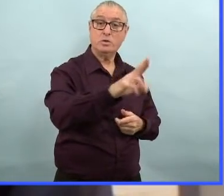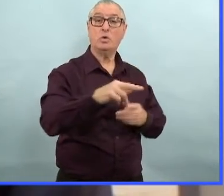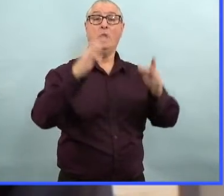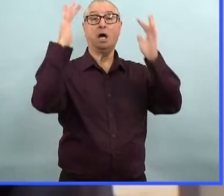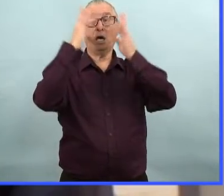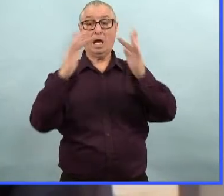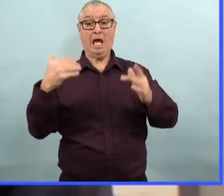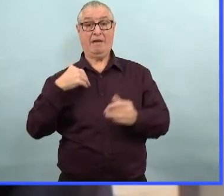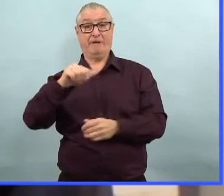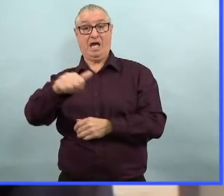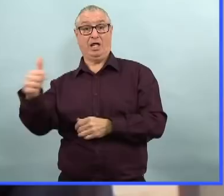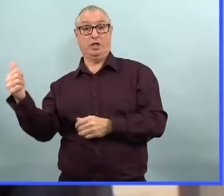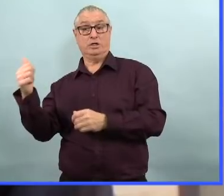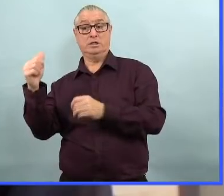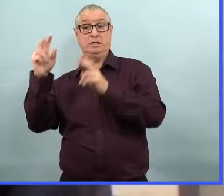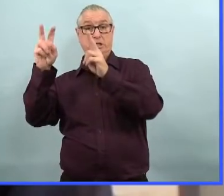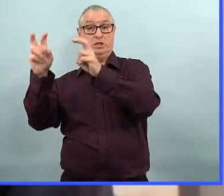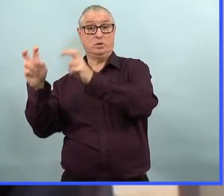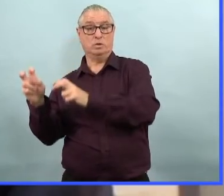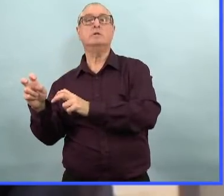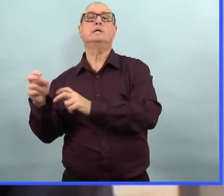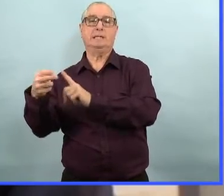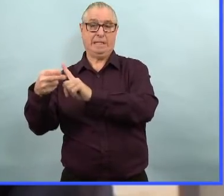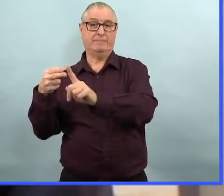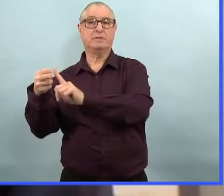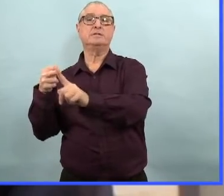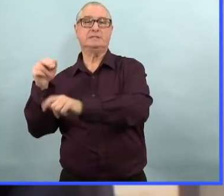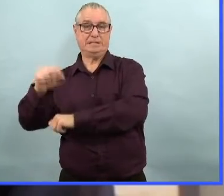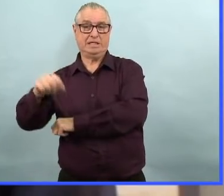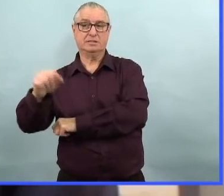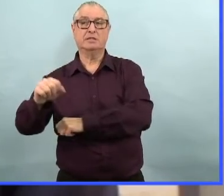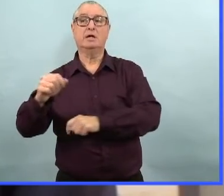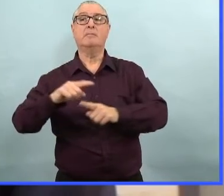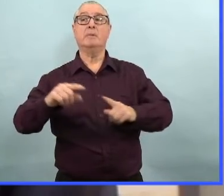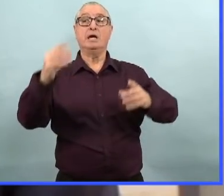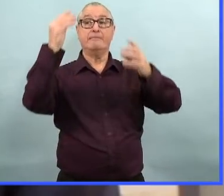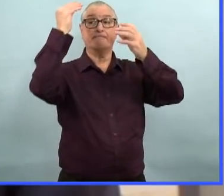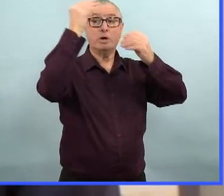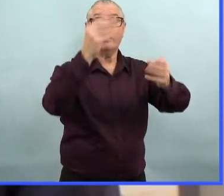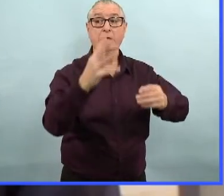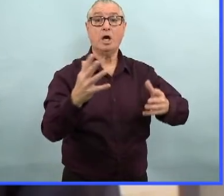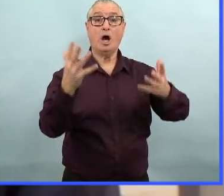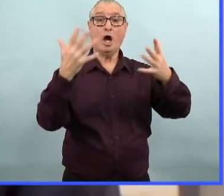specifics about that but that's another one that could be directed to to shared health thank you